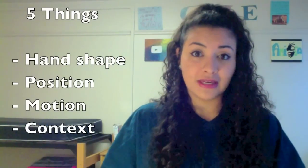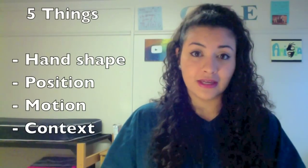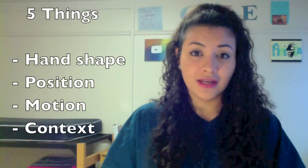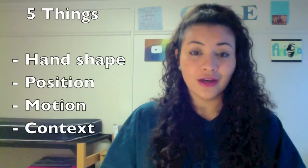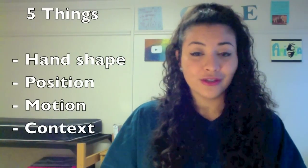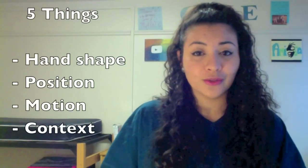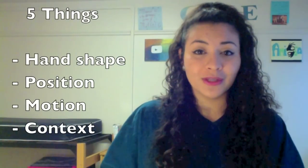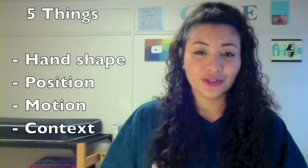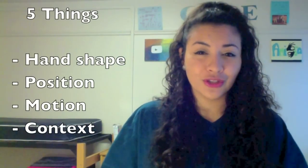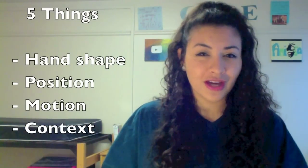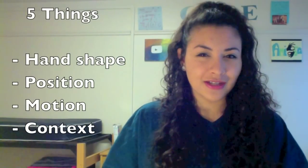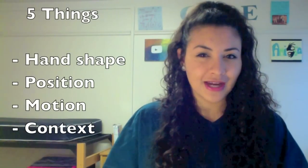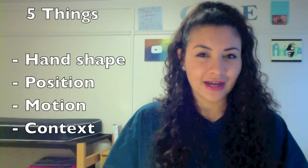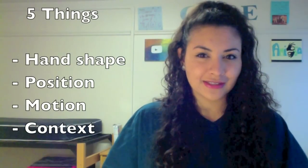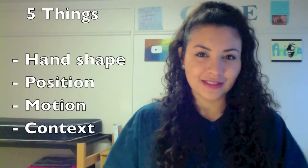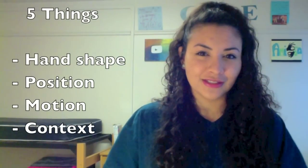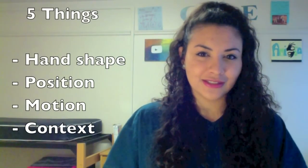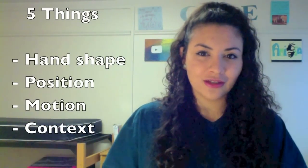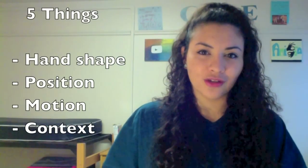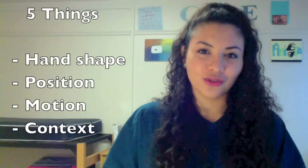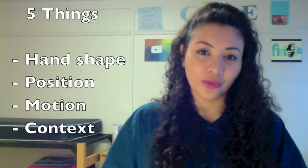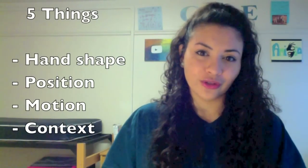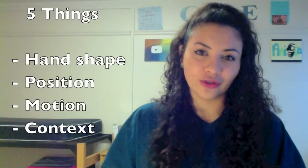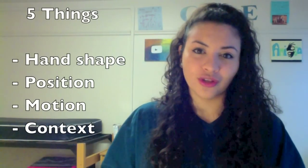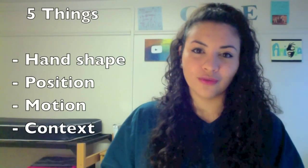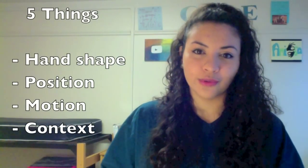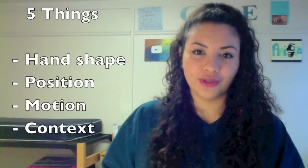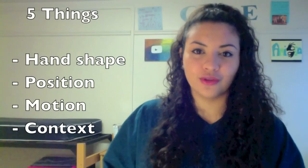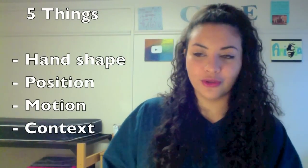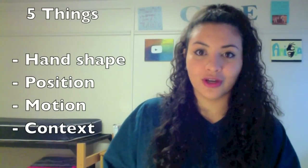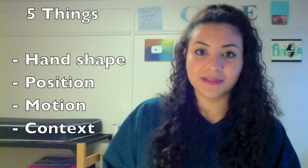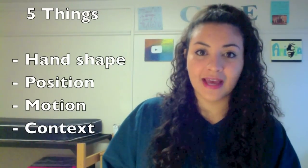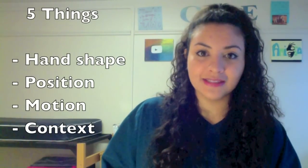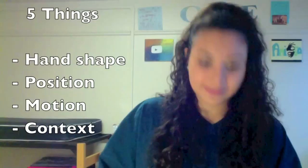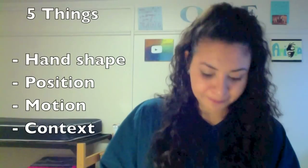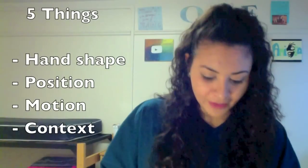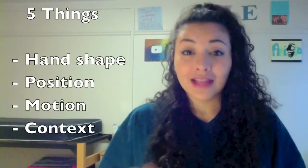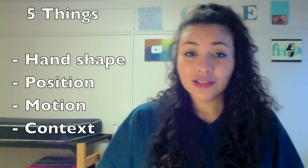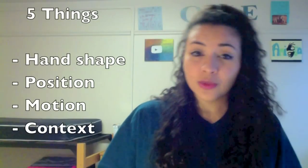you mean. SO make sure the context is also what you're looking for when you look up signs.